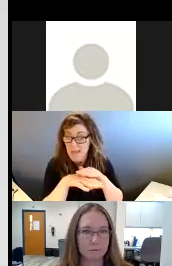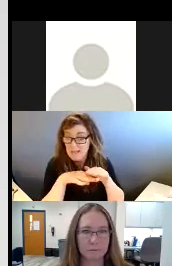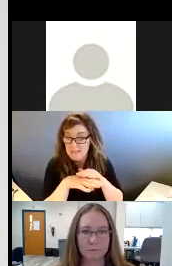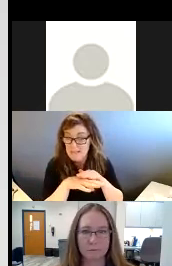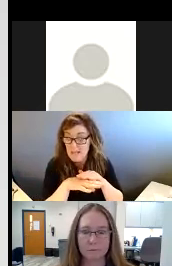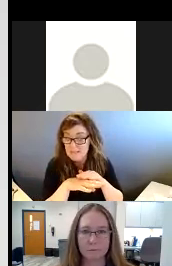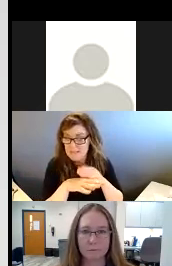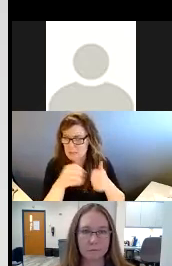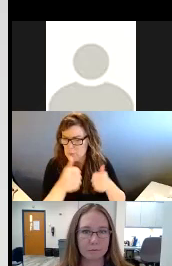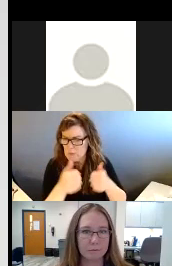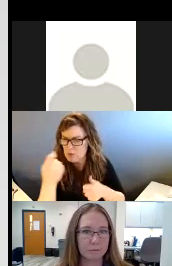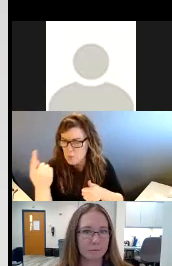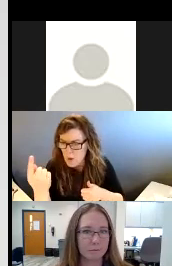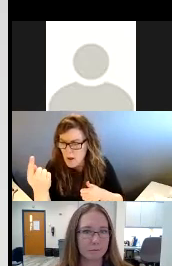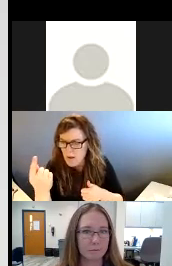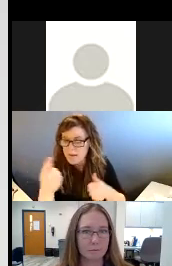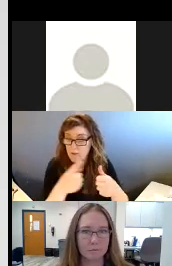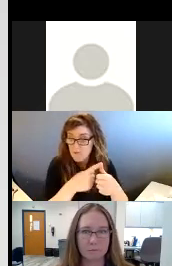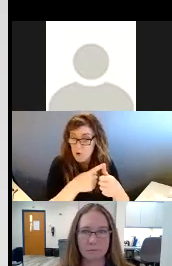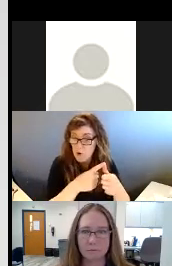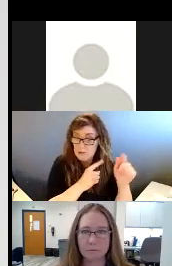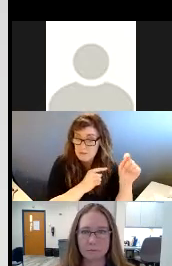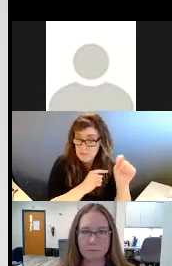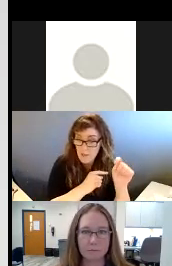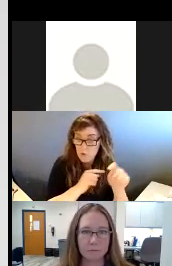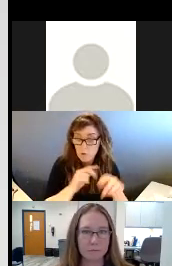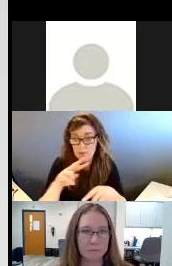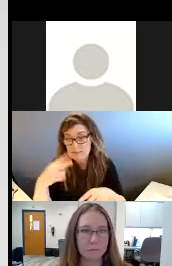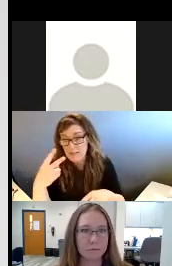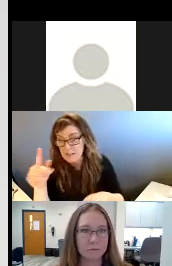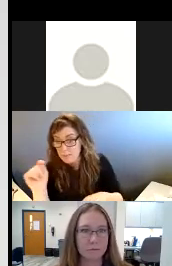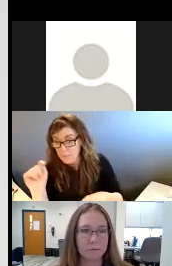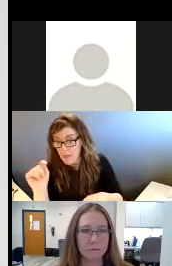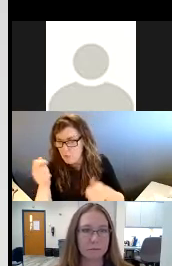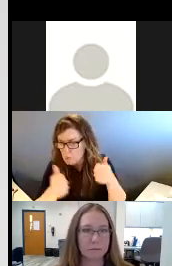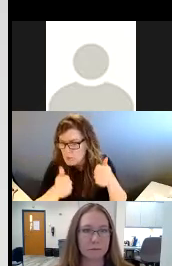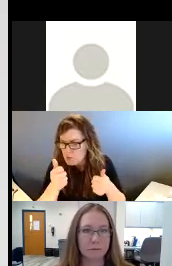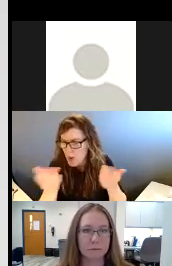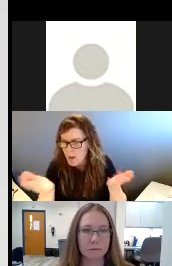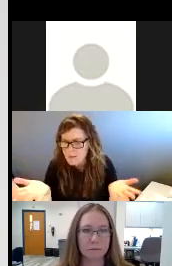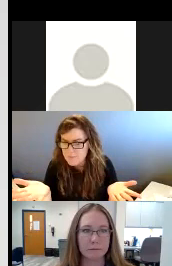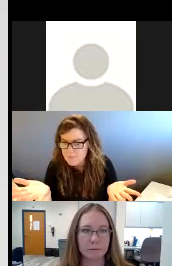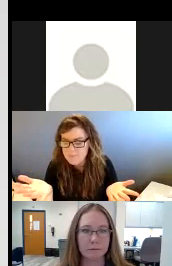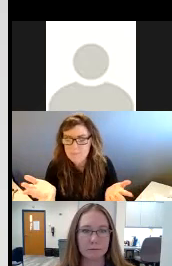WAS IT THIS FIRST BATHROOM OR WAS IT THE SECOND BATHROOM? AND THEN I ALSO ASKED HIM WHAT WAS YOUR PRIORITY